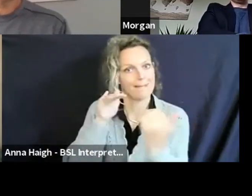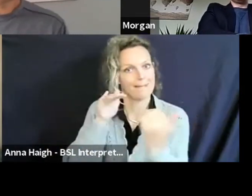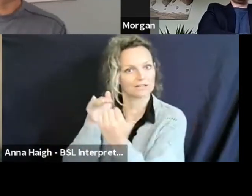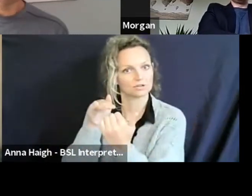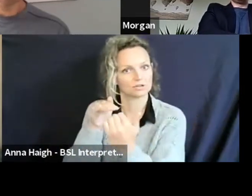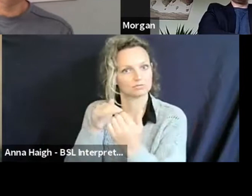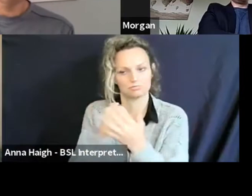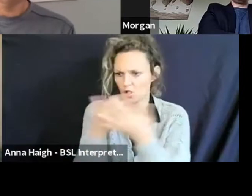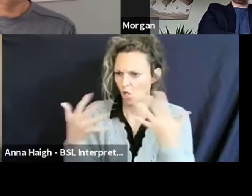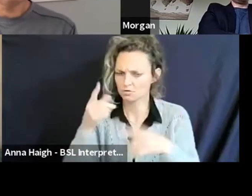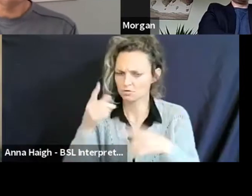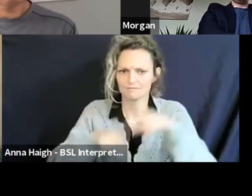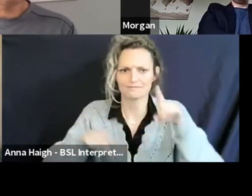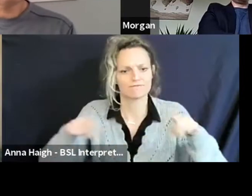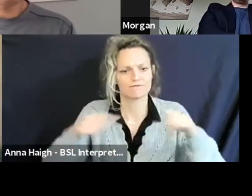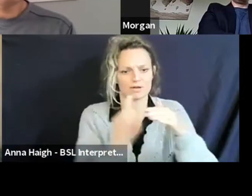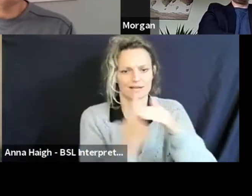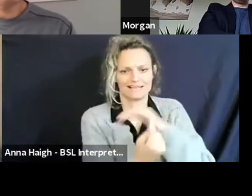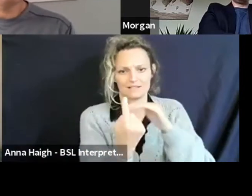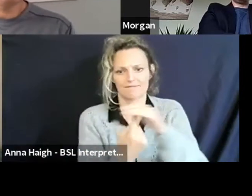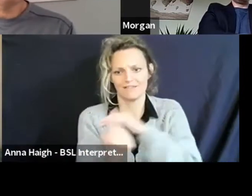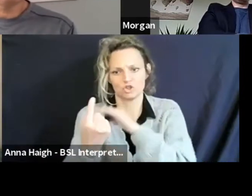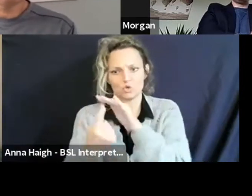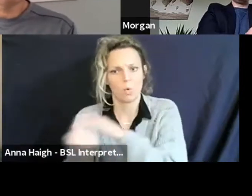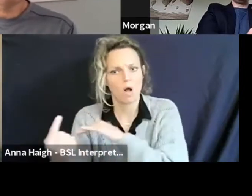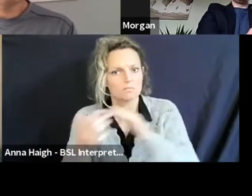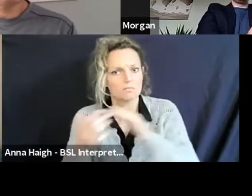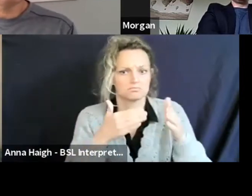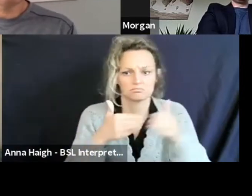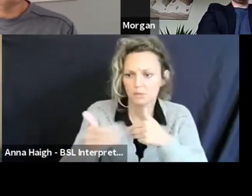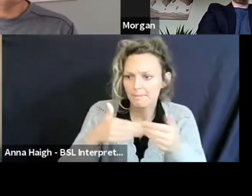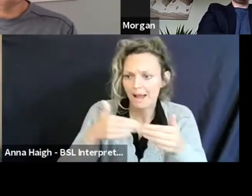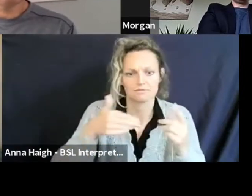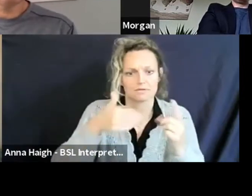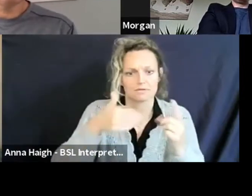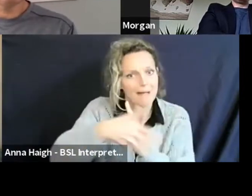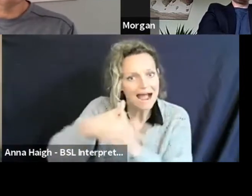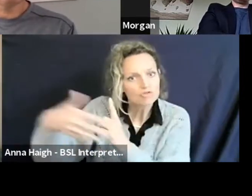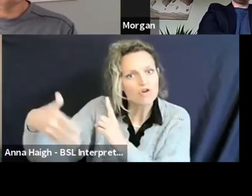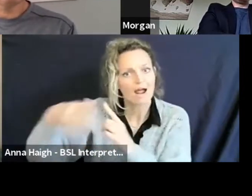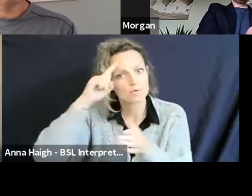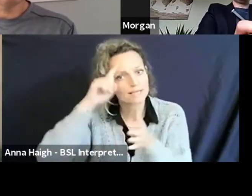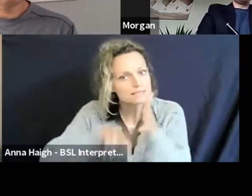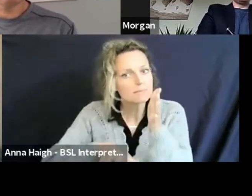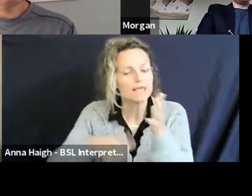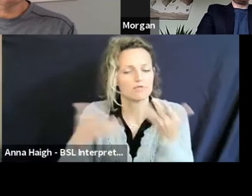If you think about it, they are an organisation just like everyone else.